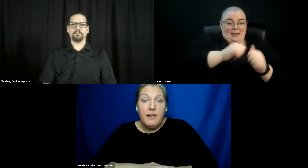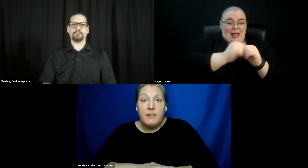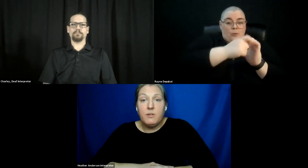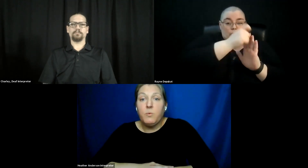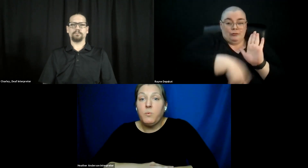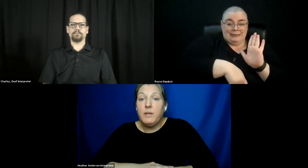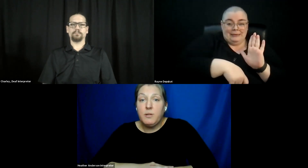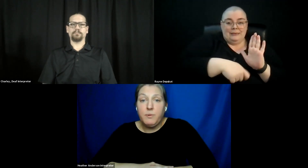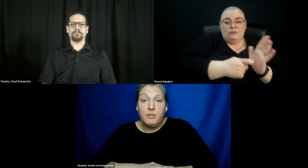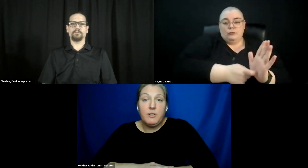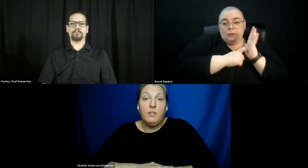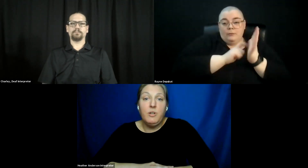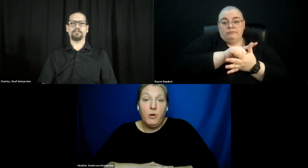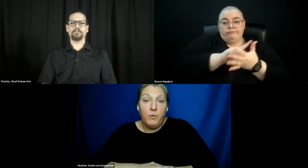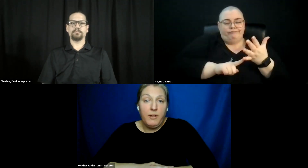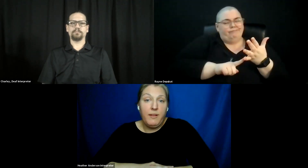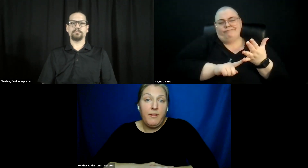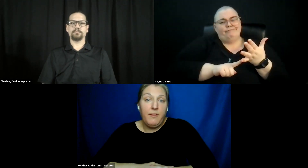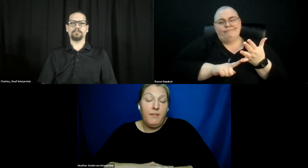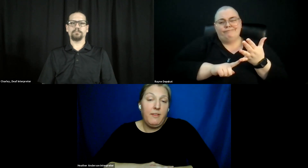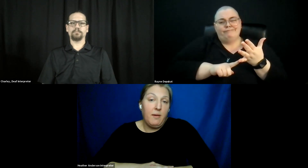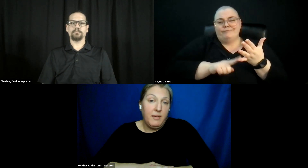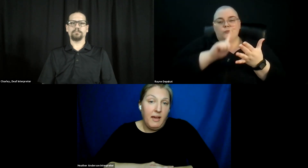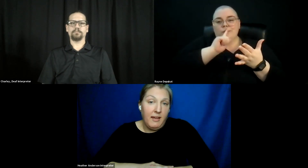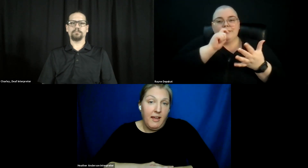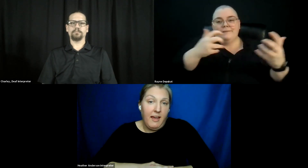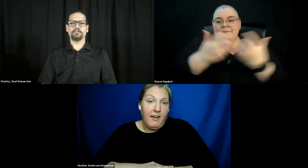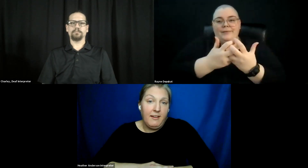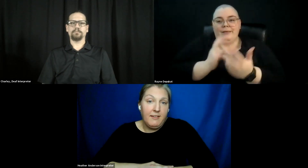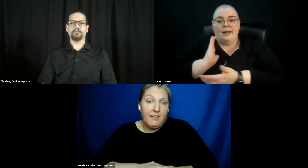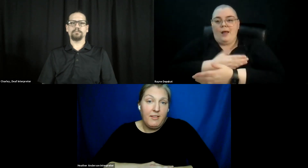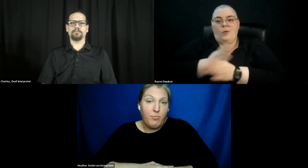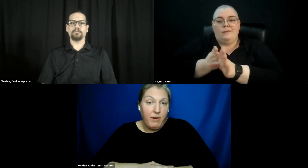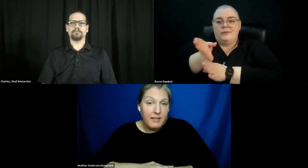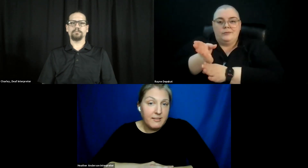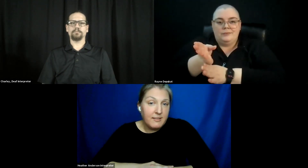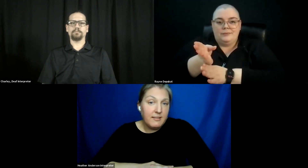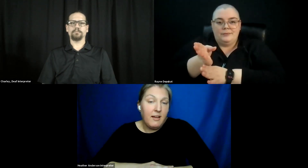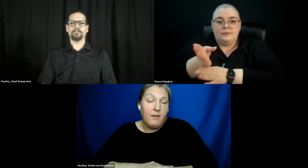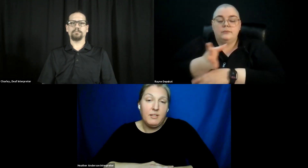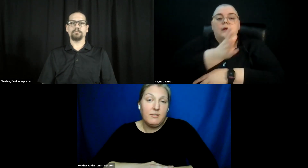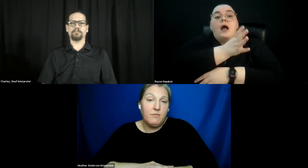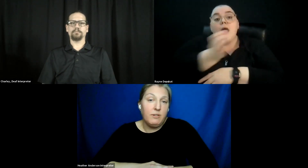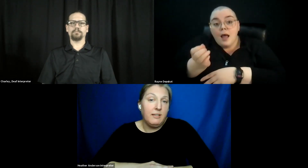So we interpreters, know the MPA, and the price.